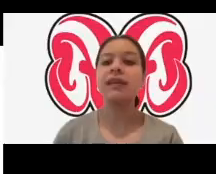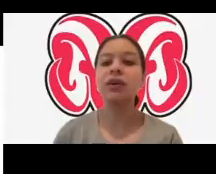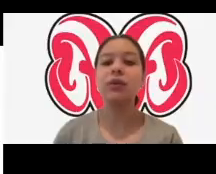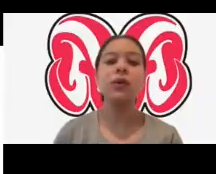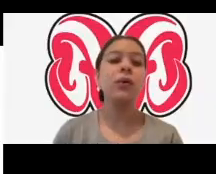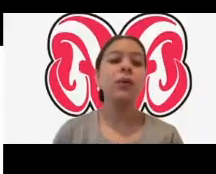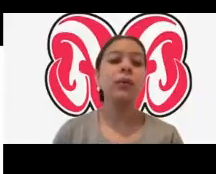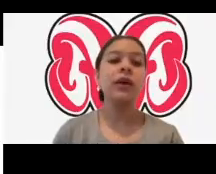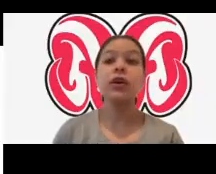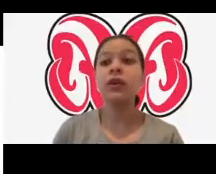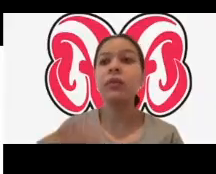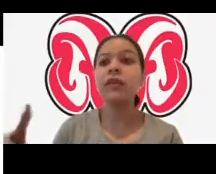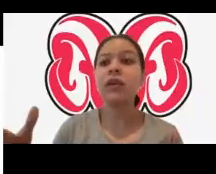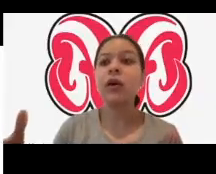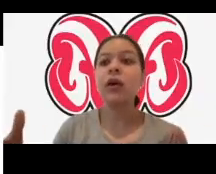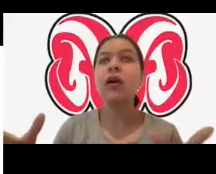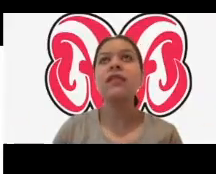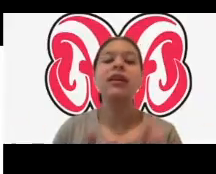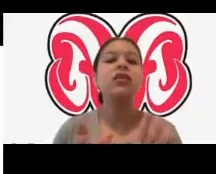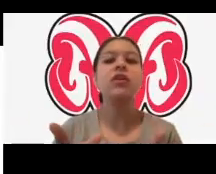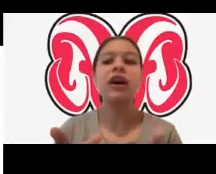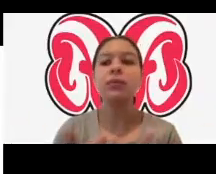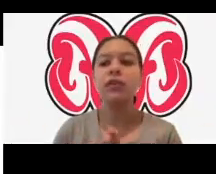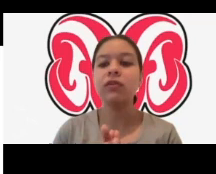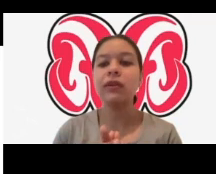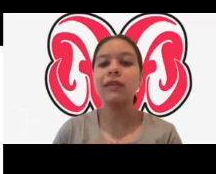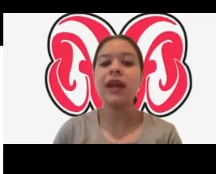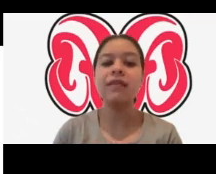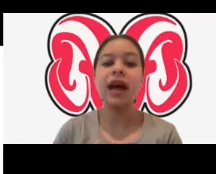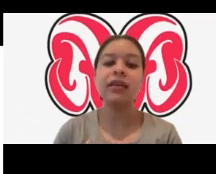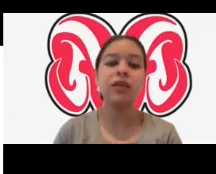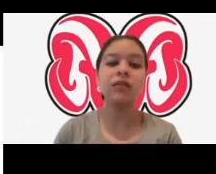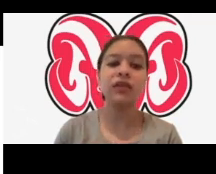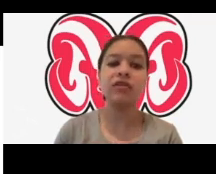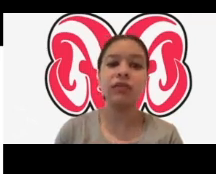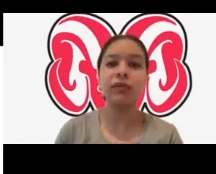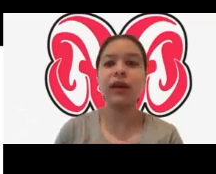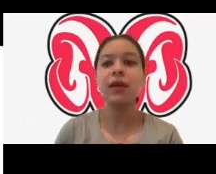They know you know, they're the ones constantly in contact with the students and having active conversations with them